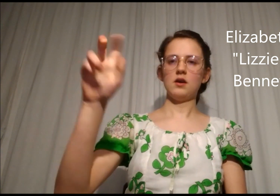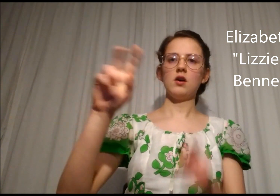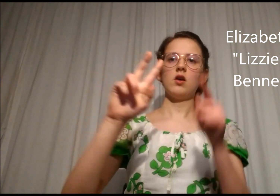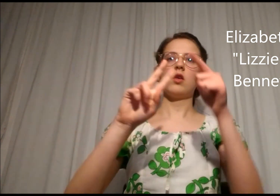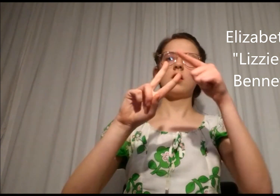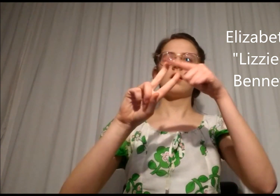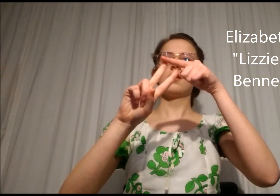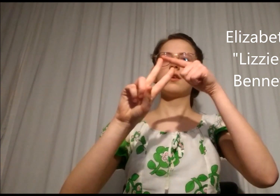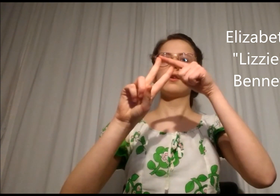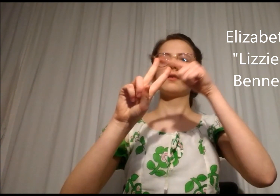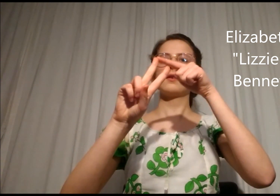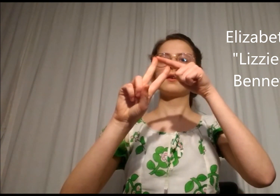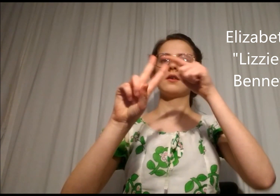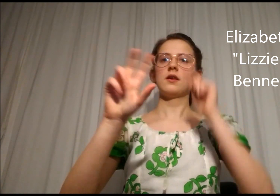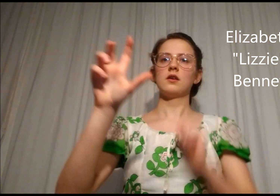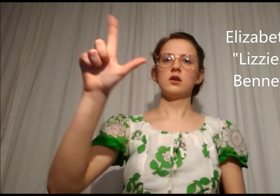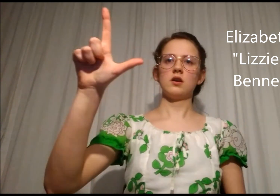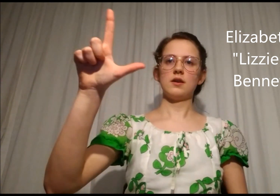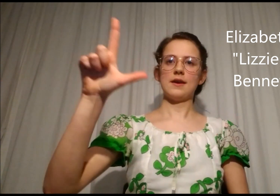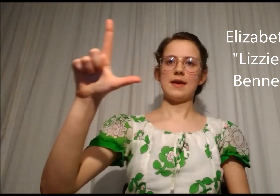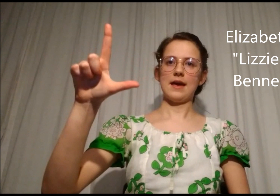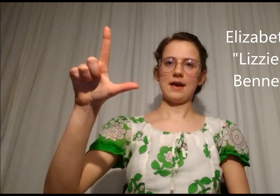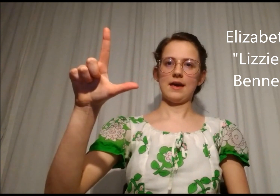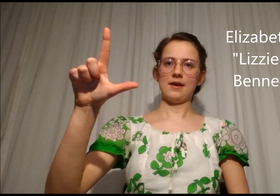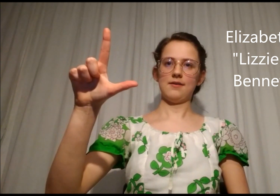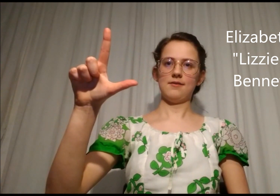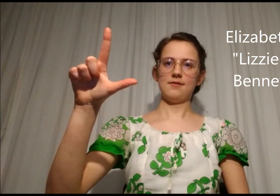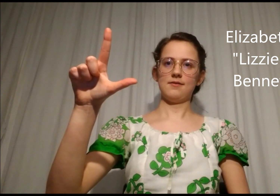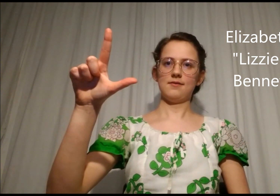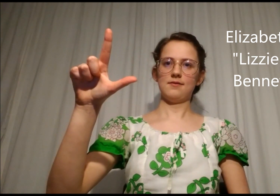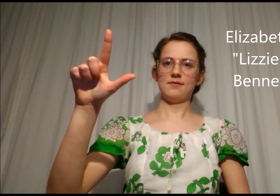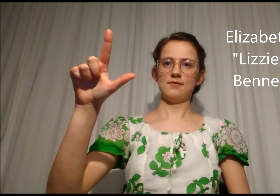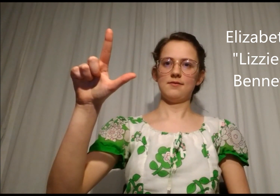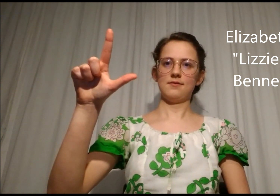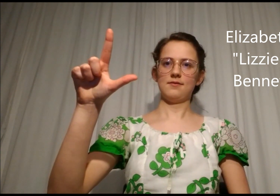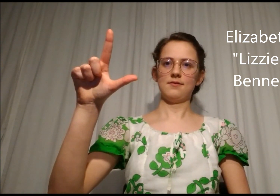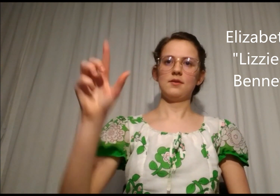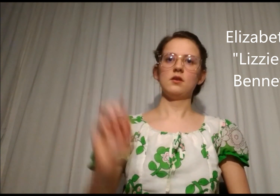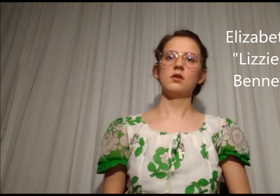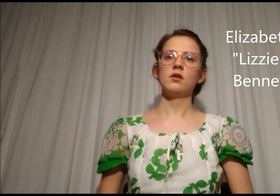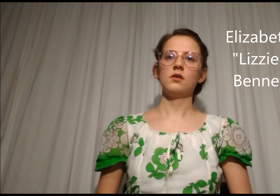The second handshape is L.